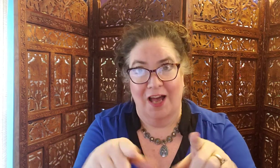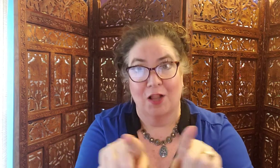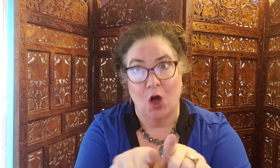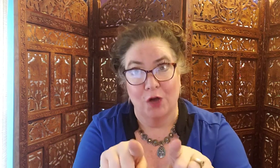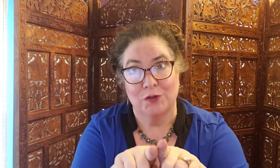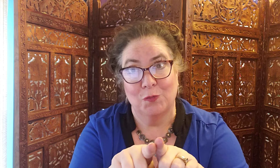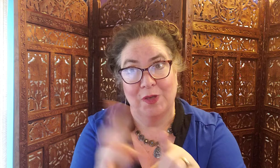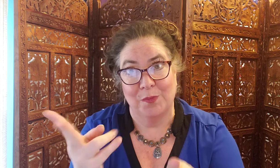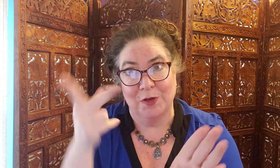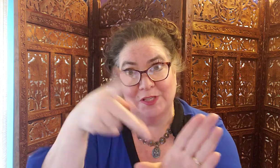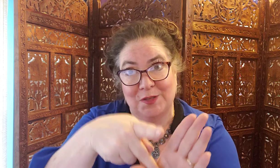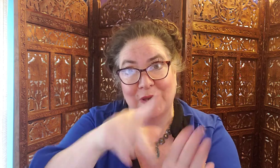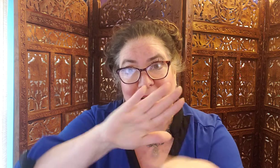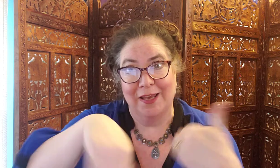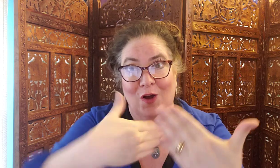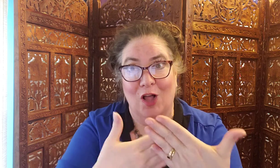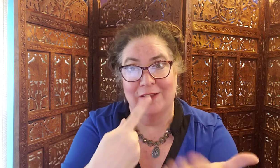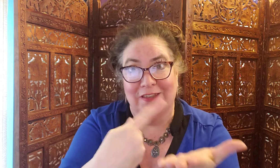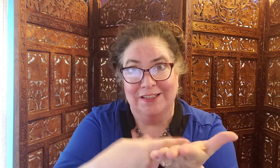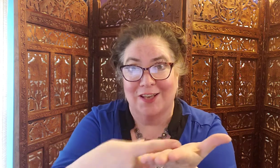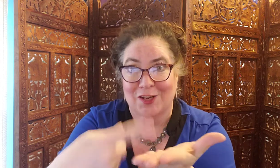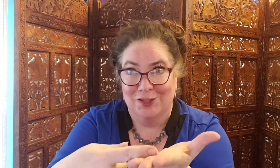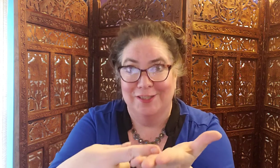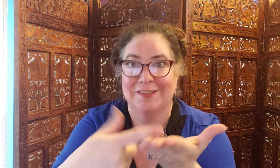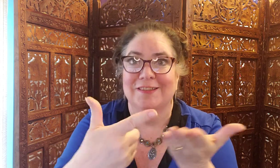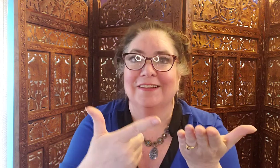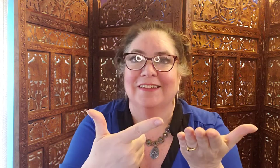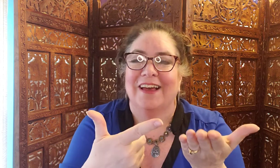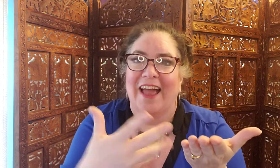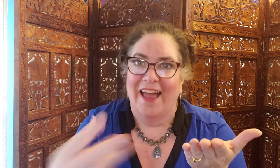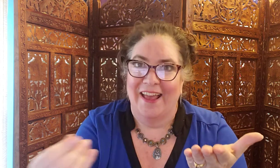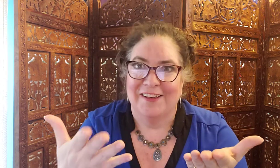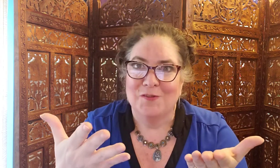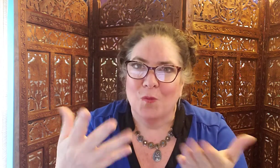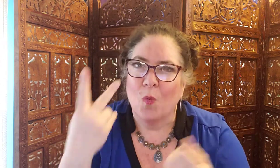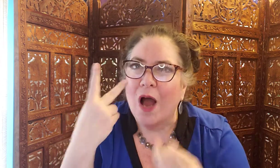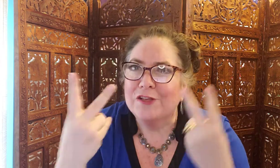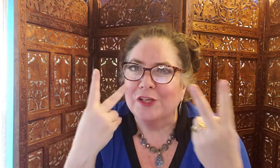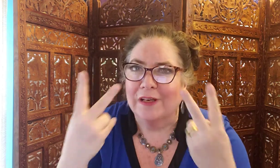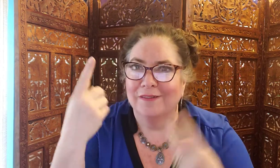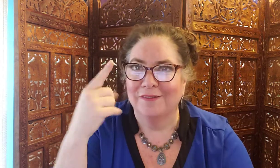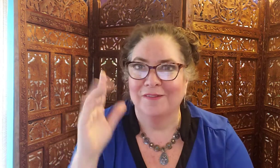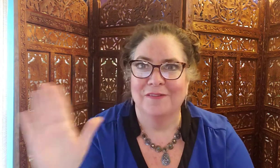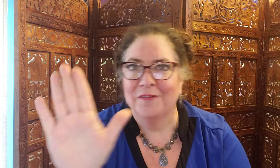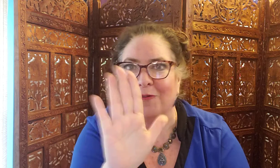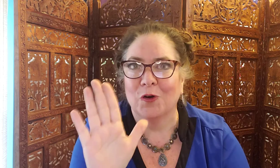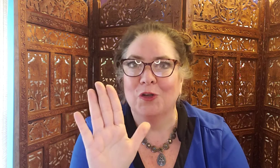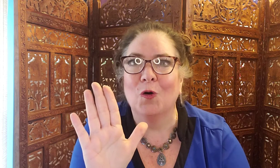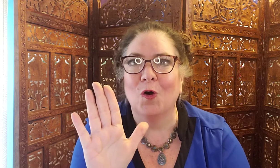I'll also be participating in all of the discussions and watching for your